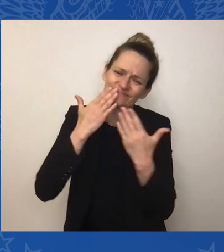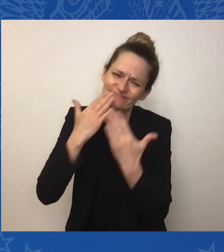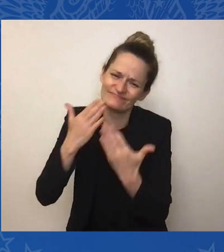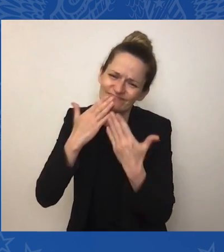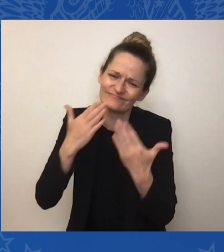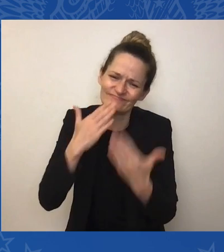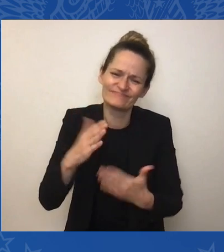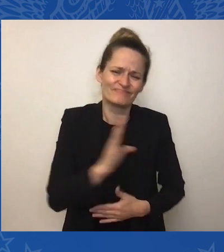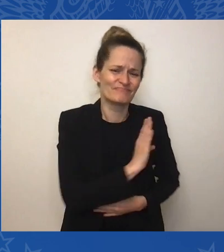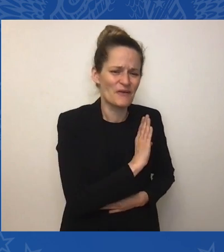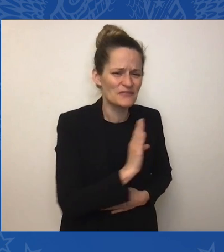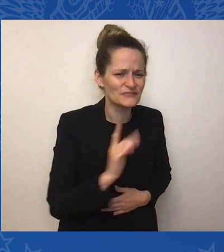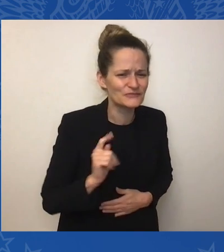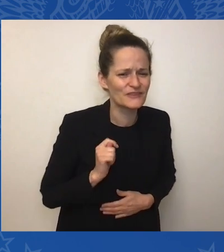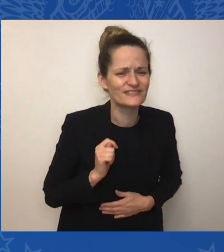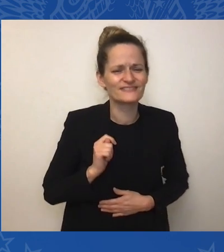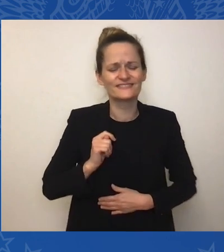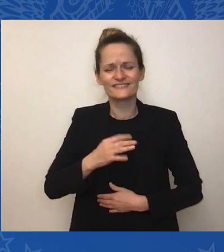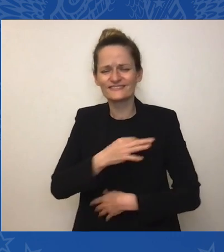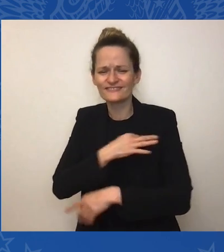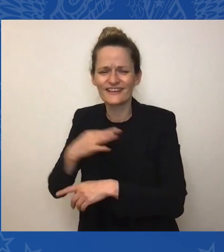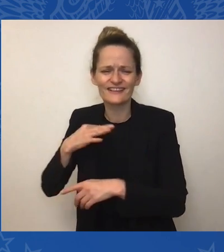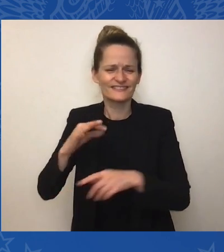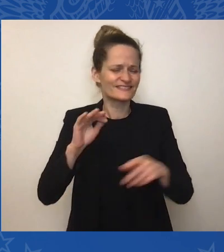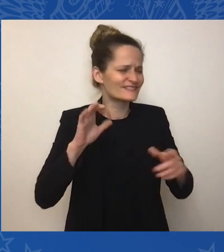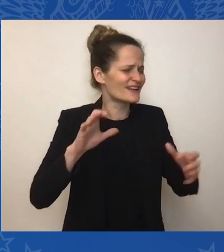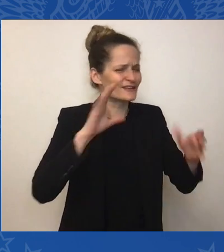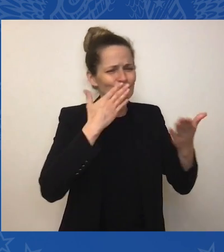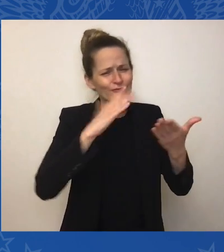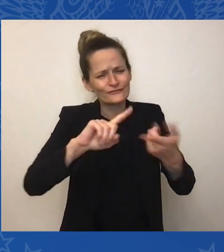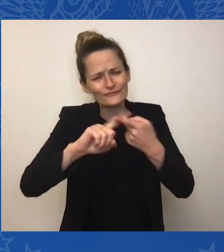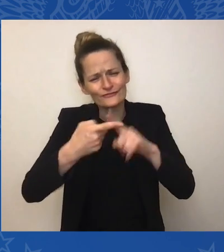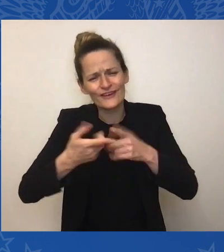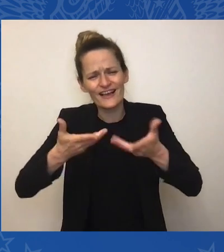and he is my really good friend for a long time -- Tommy -- I call him "Tommy" -- but Tom Carper --